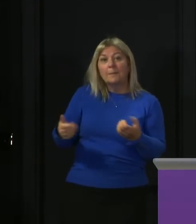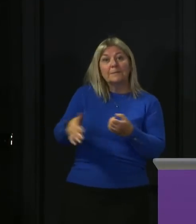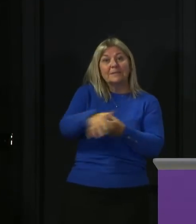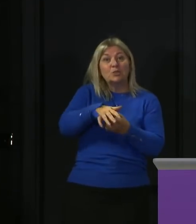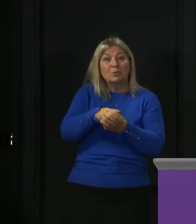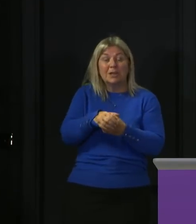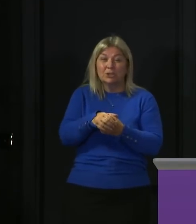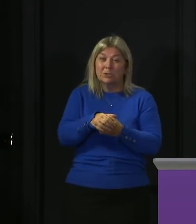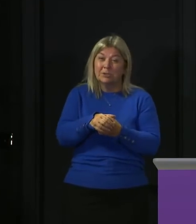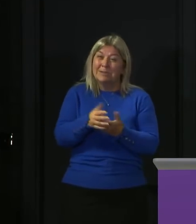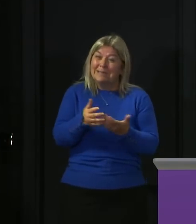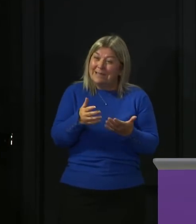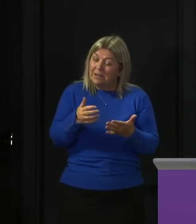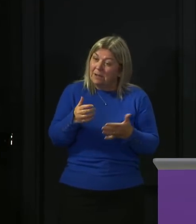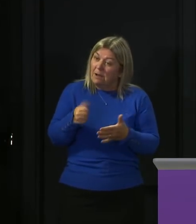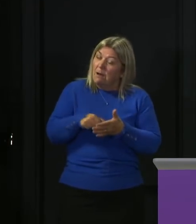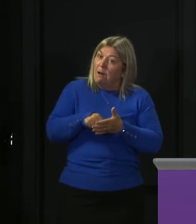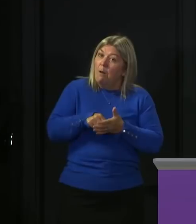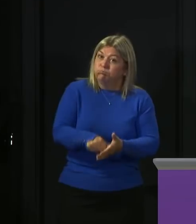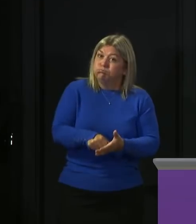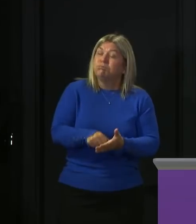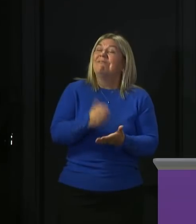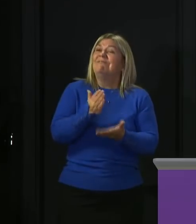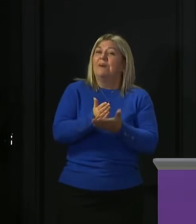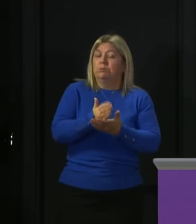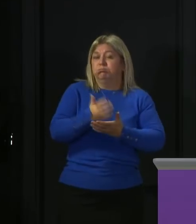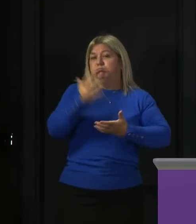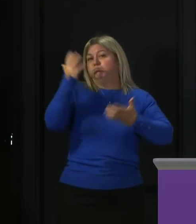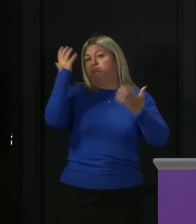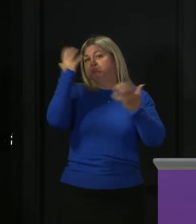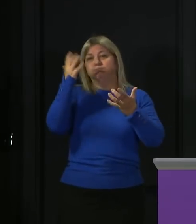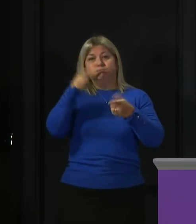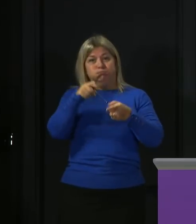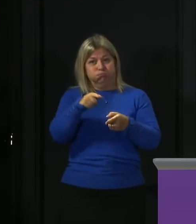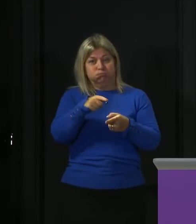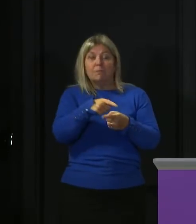even harder than it is for the rest of us, and I am acutely aware of that. And I go back to a point